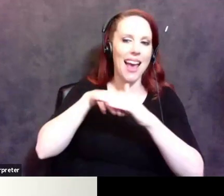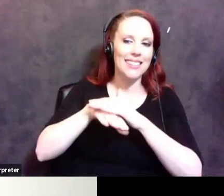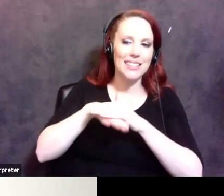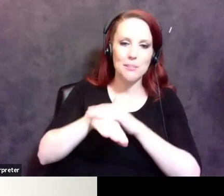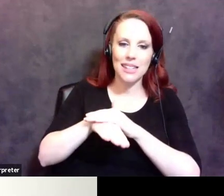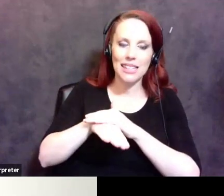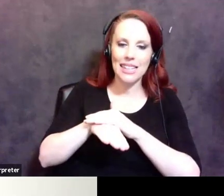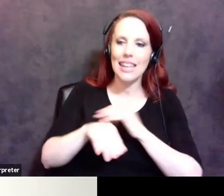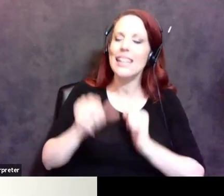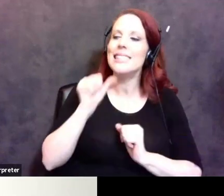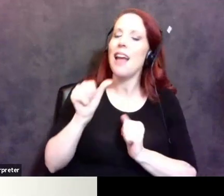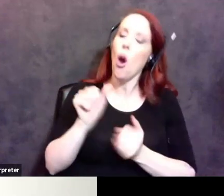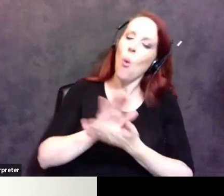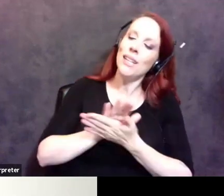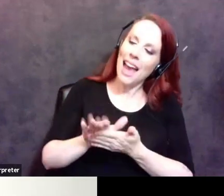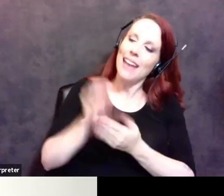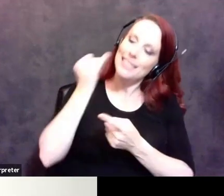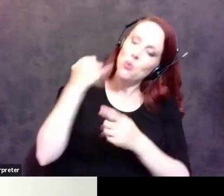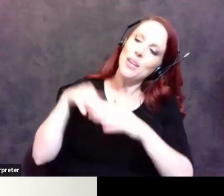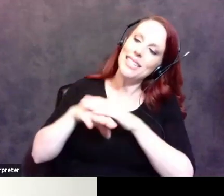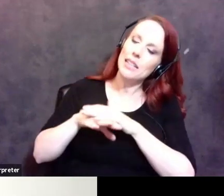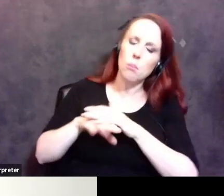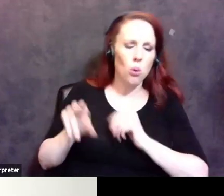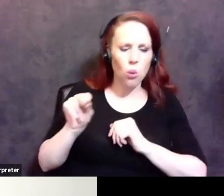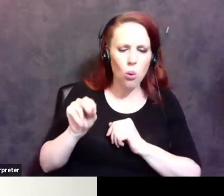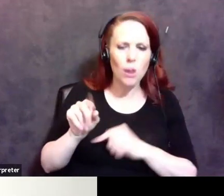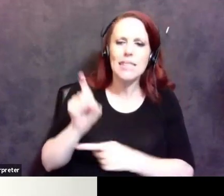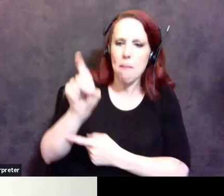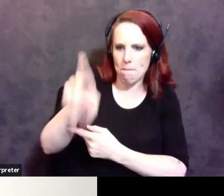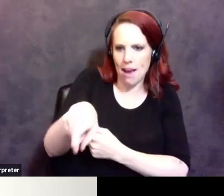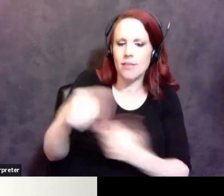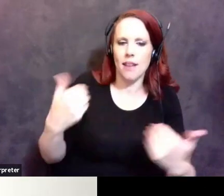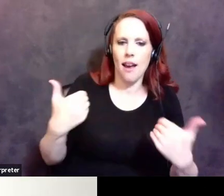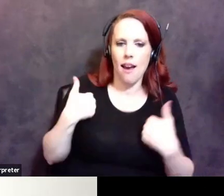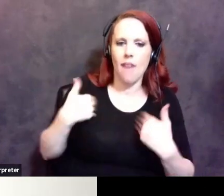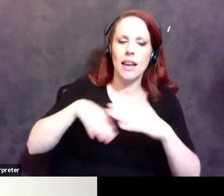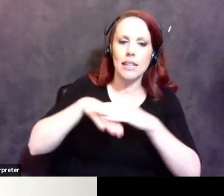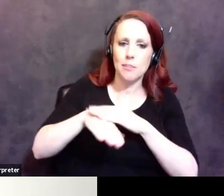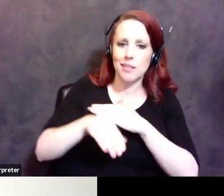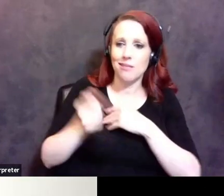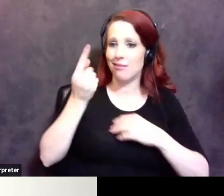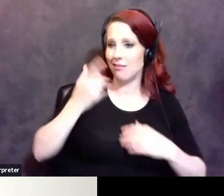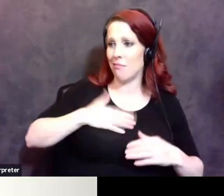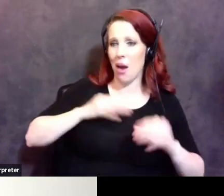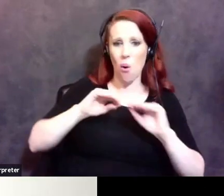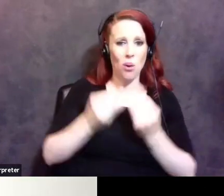have. It is a must have. We are not an organization that has a lot of money. We are hurting financially